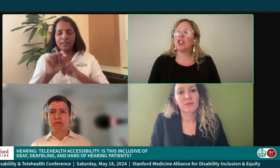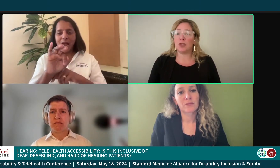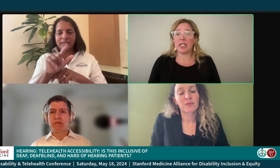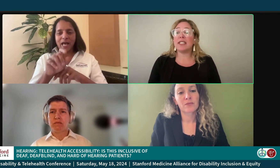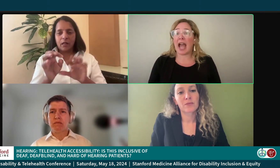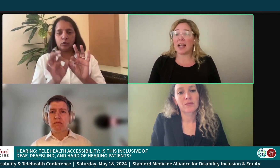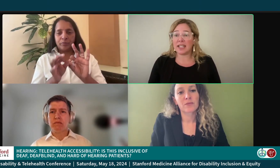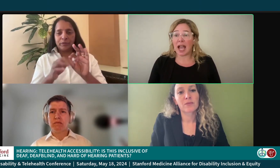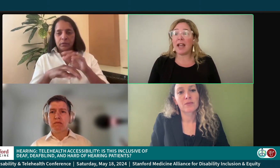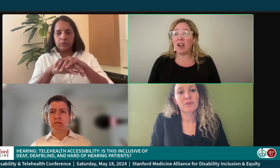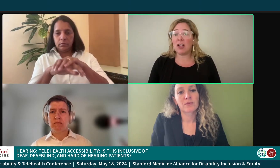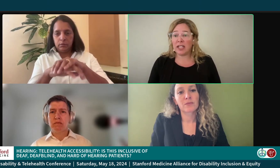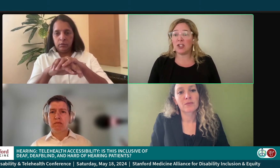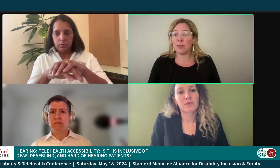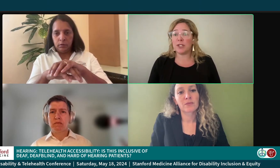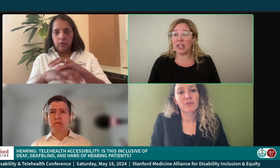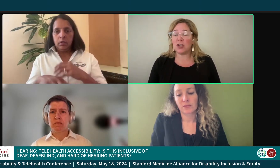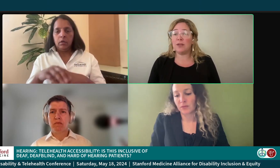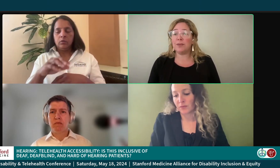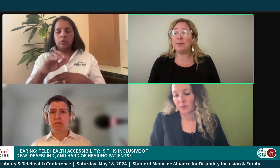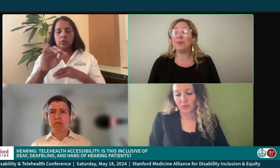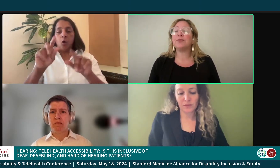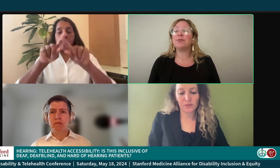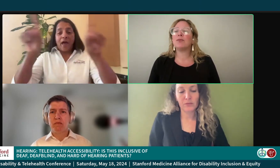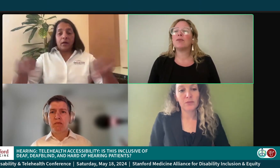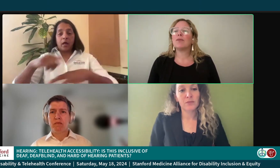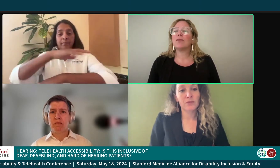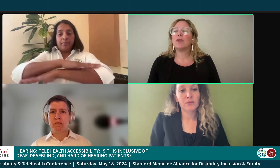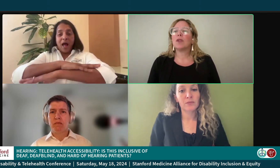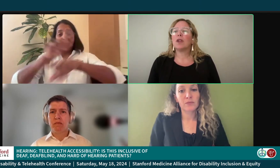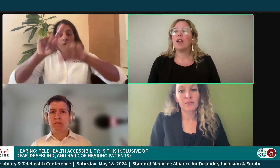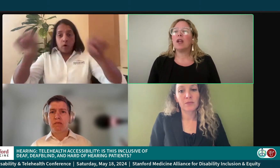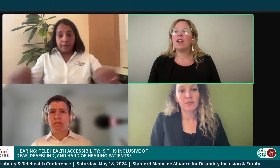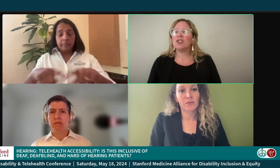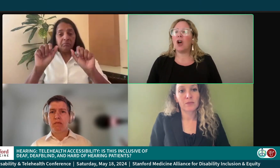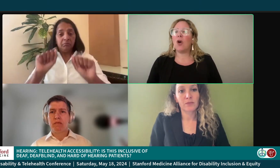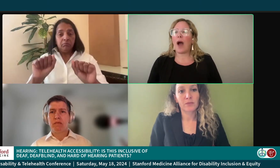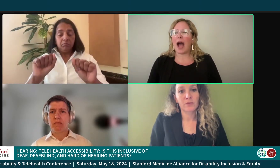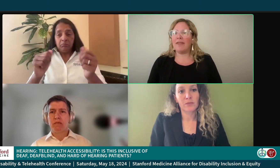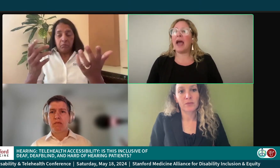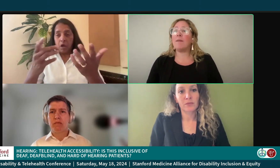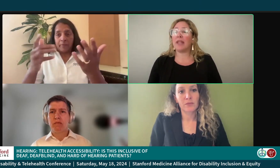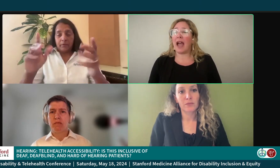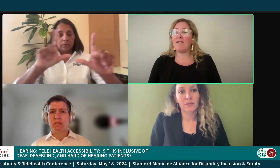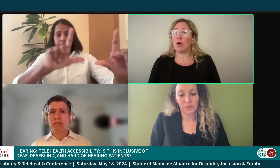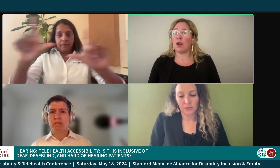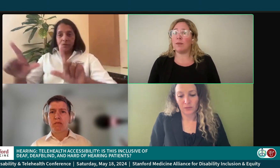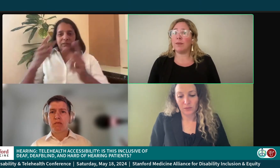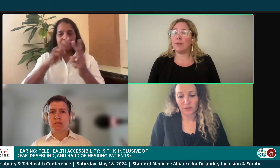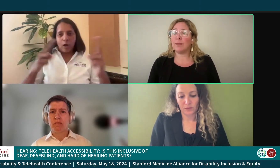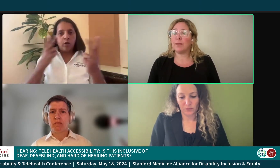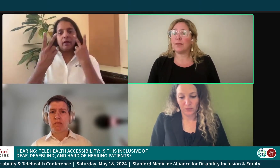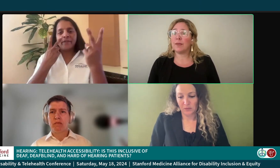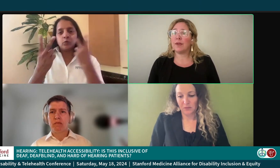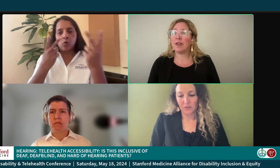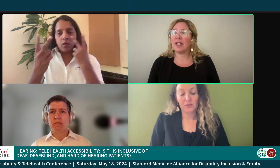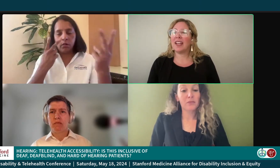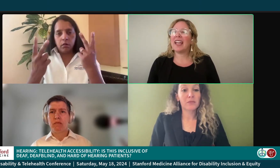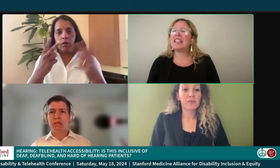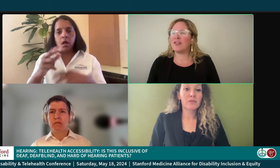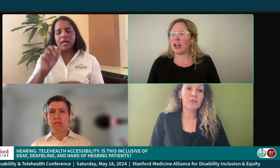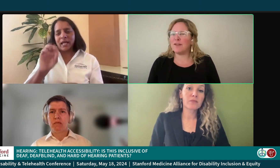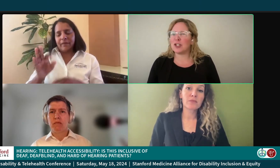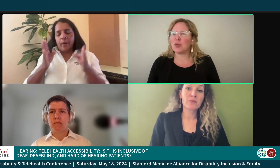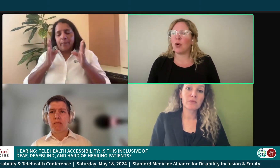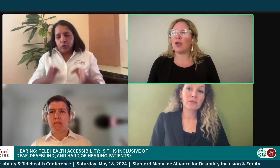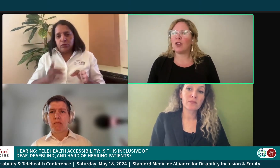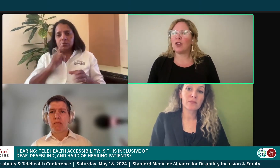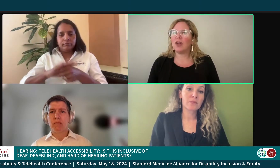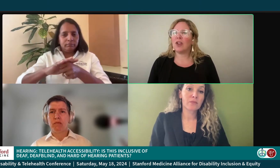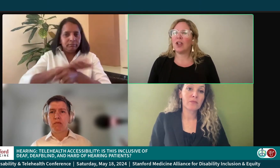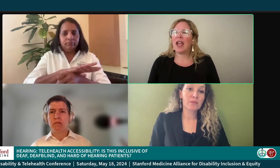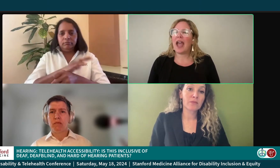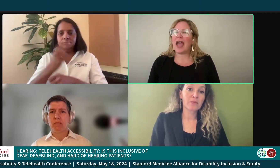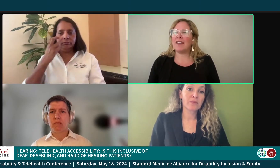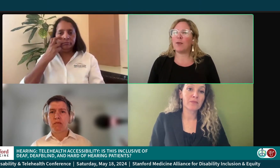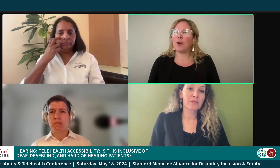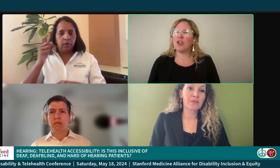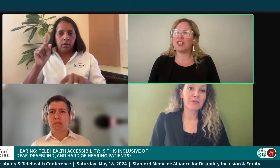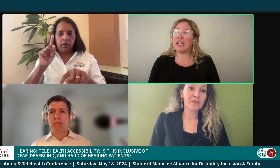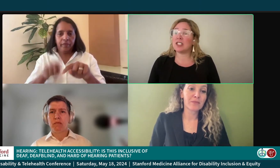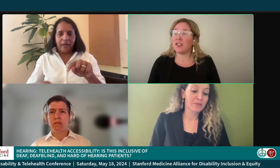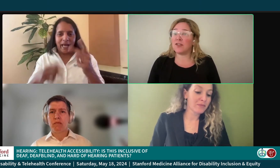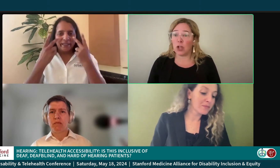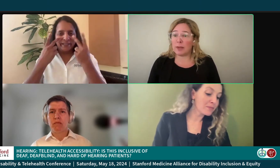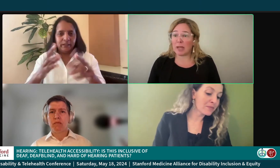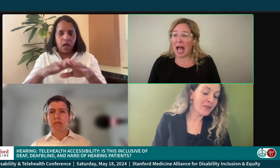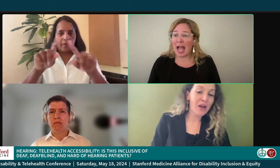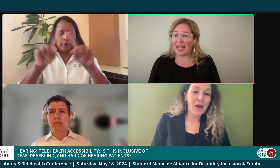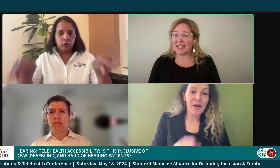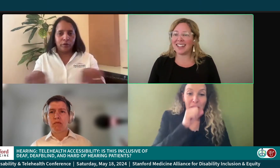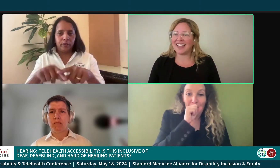using tactile interpretation. So on that platform, it's very visual. And if a person is fully blind,